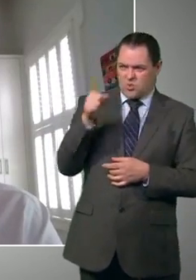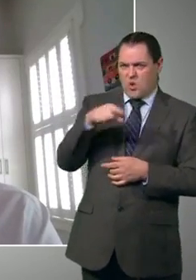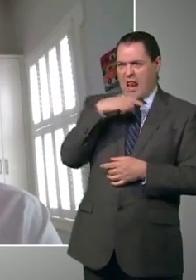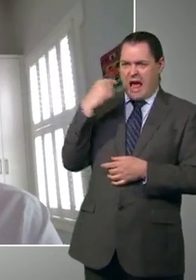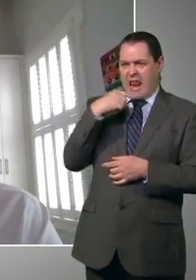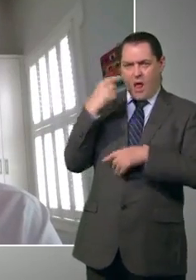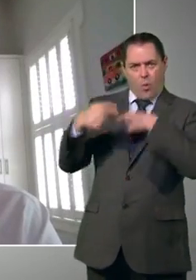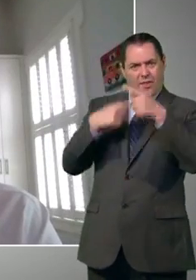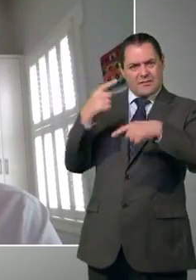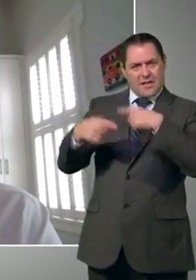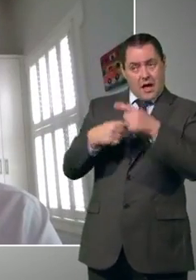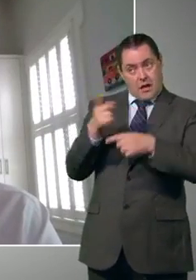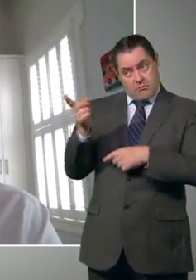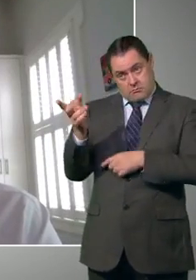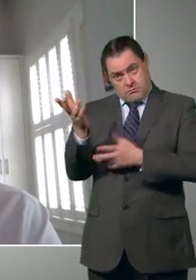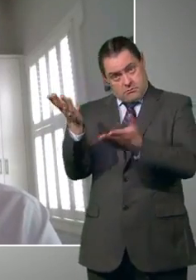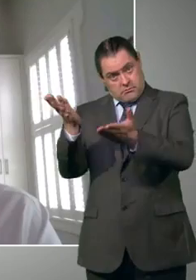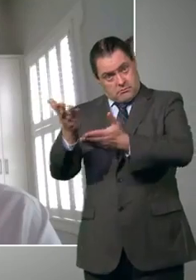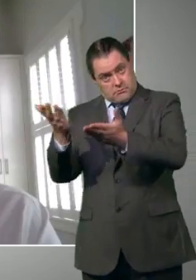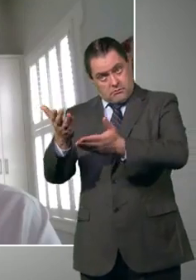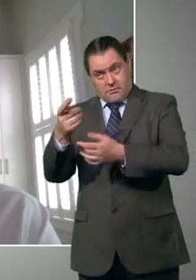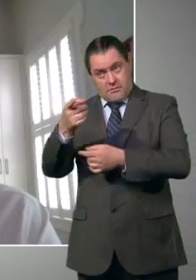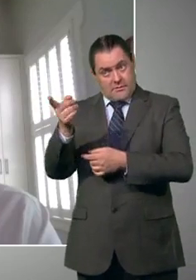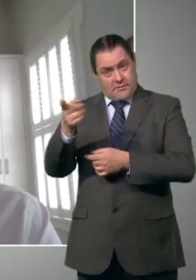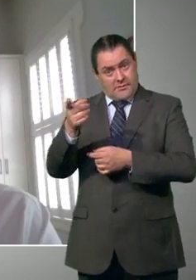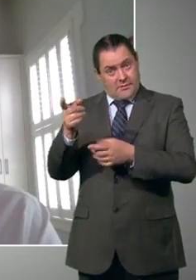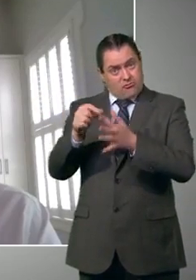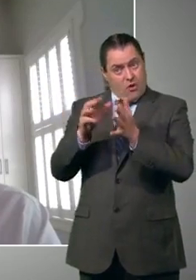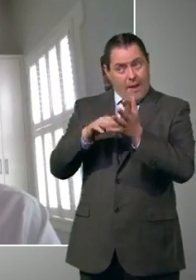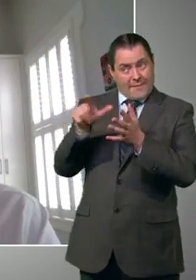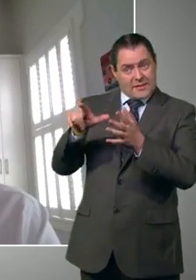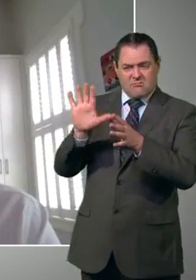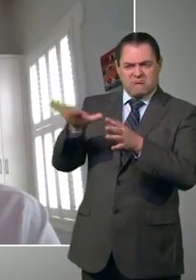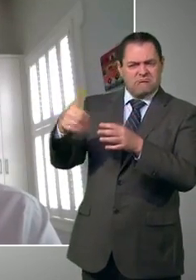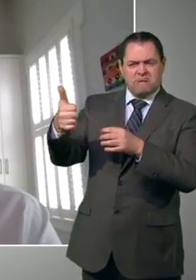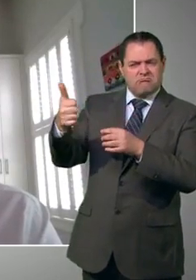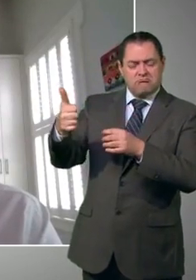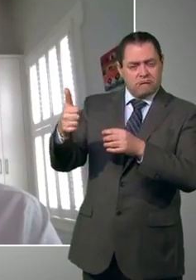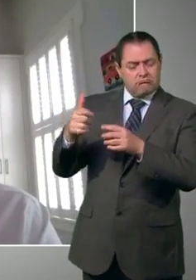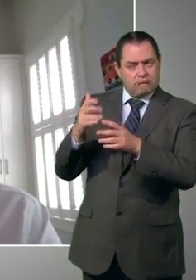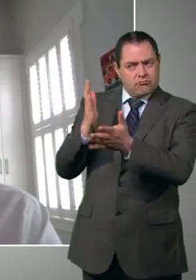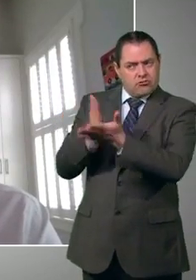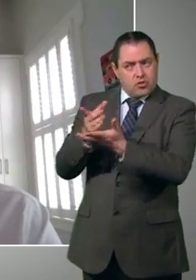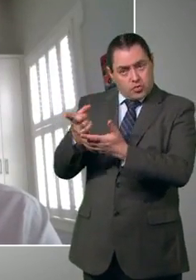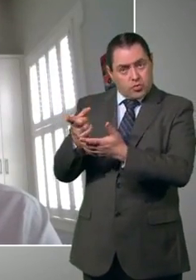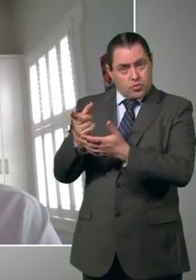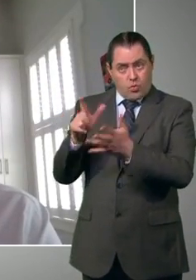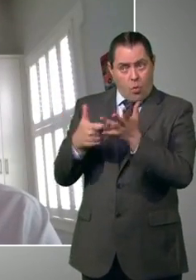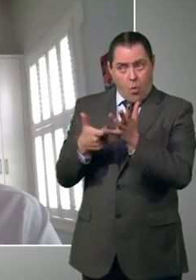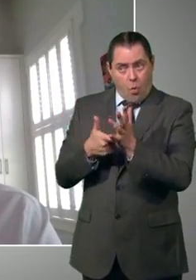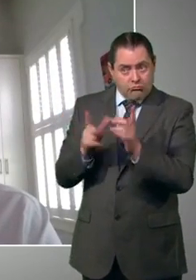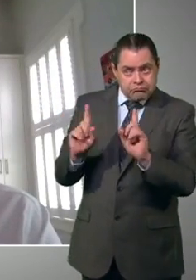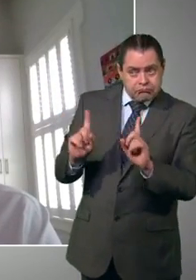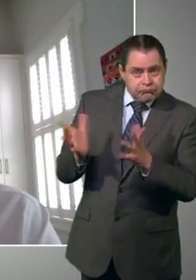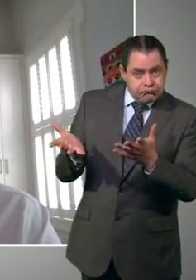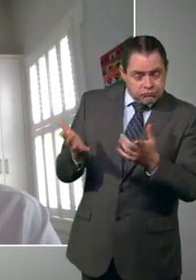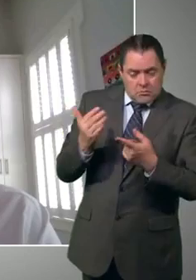you his reassurance that he has confidence in you as his self Secretary and doctor Harris on